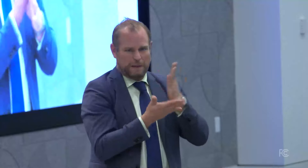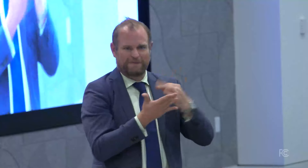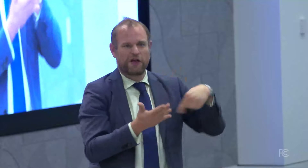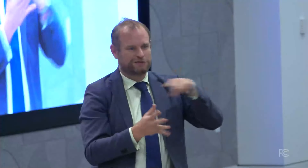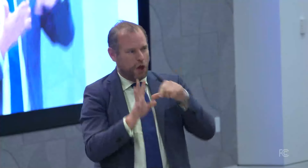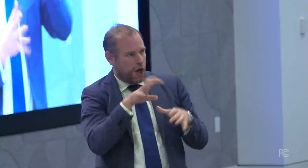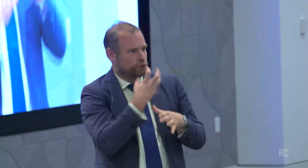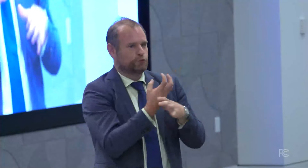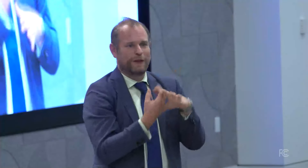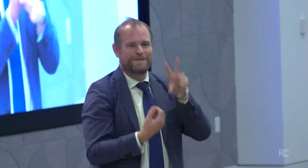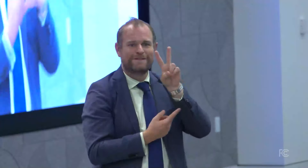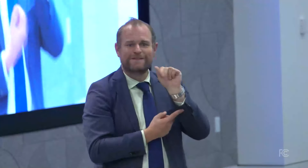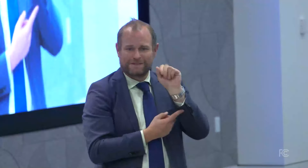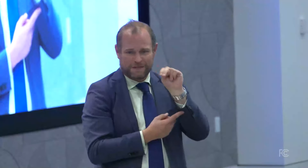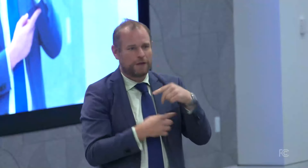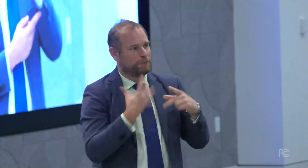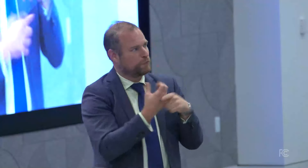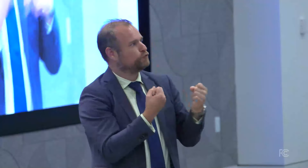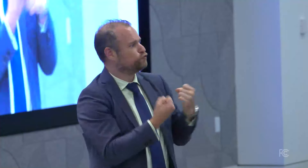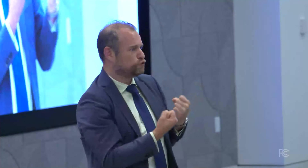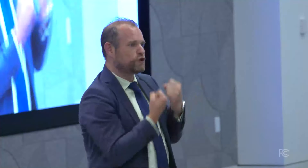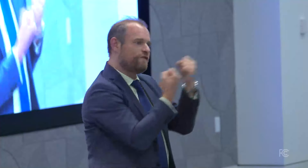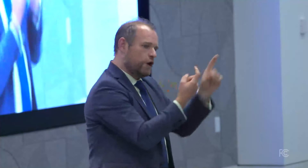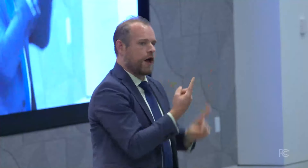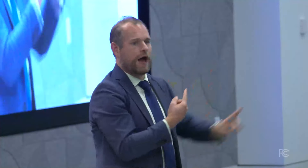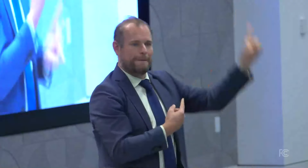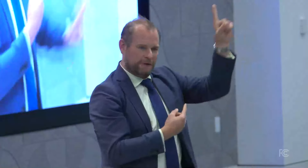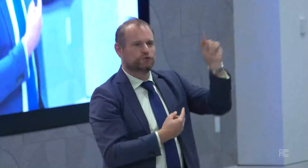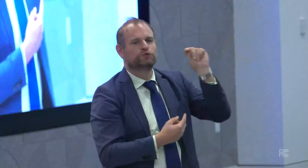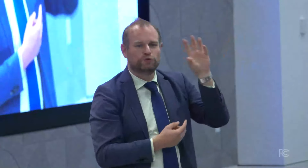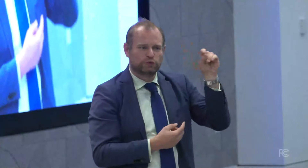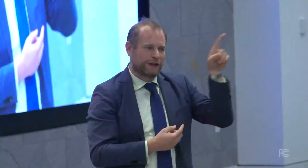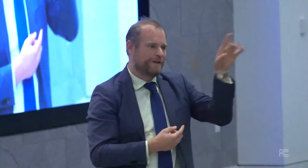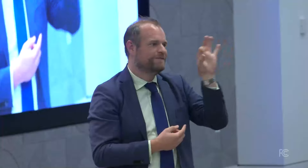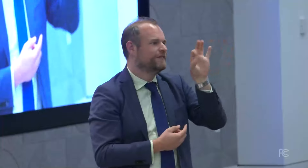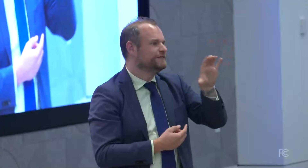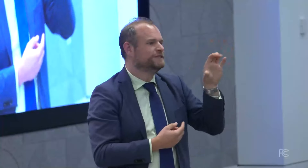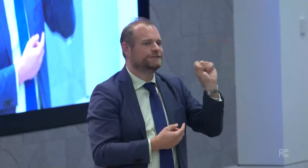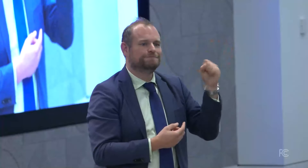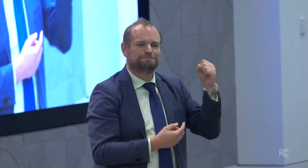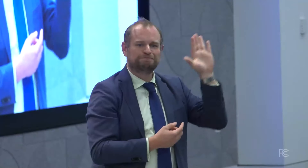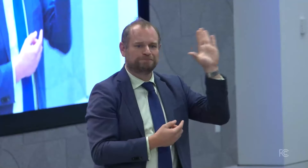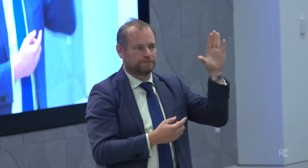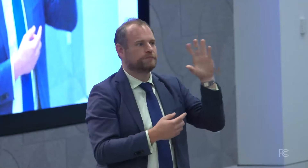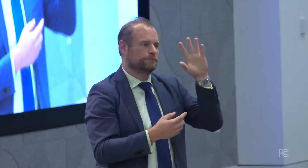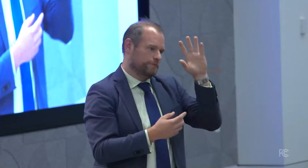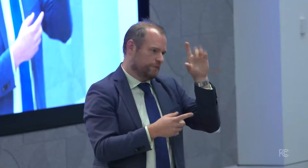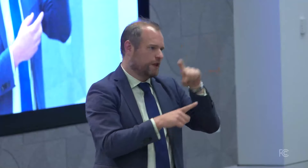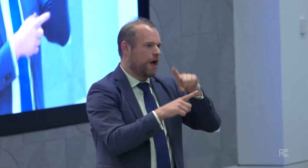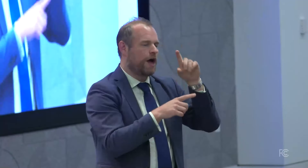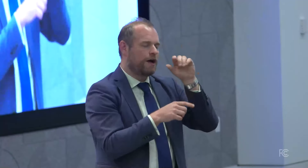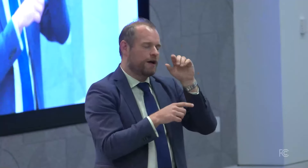AS IT POSSIBLY CAN BE. AND I REMEMBER THAT WHEN WE SET THAT UP HERE AT THE FCC, AT OUR OLD HEADQUARTERS